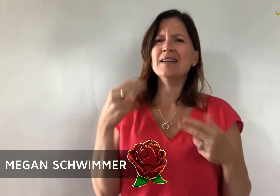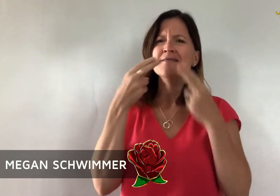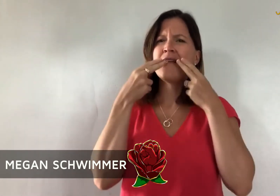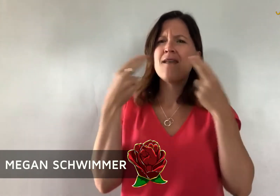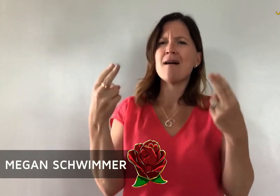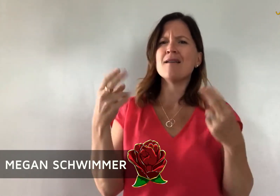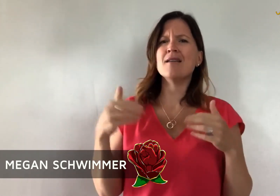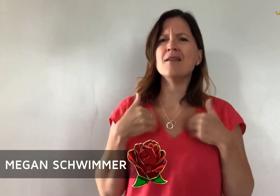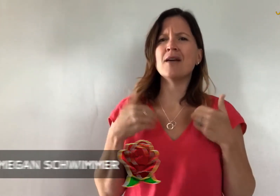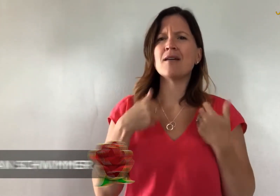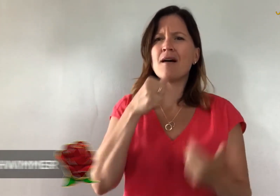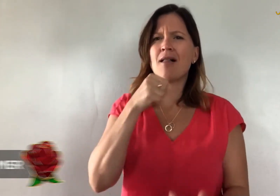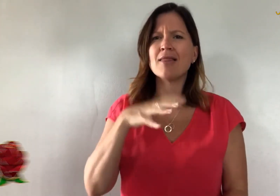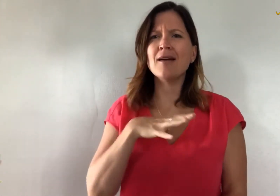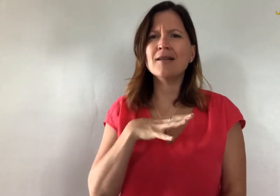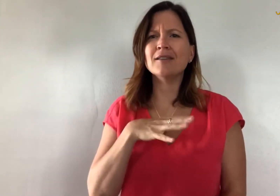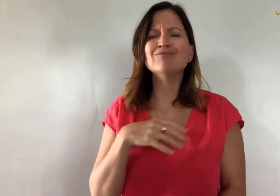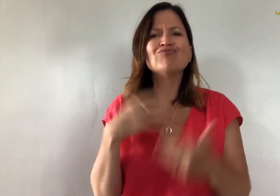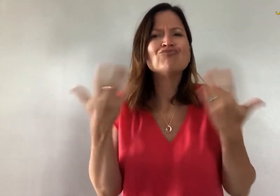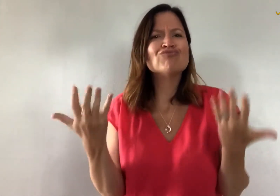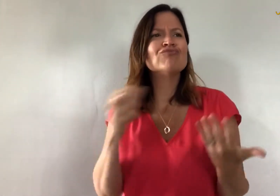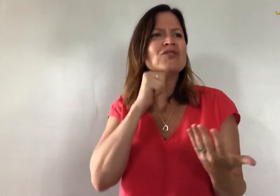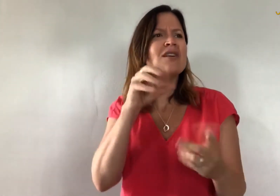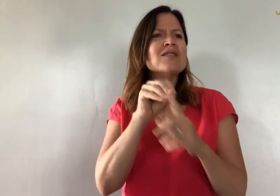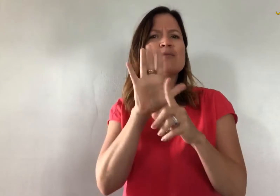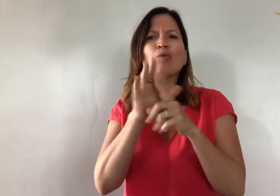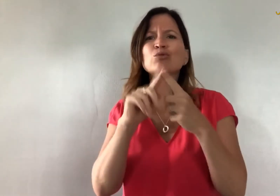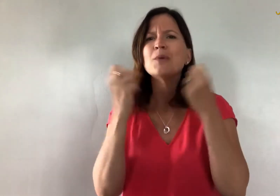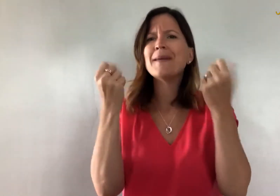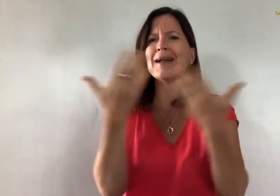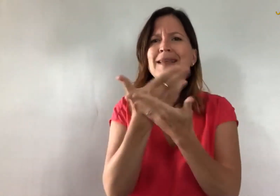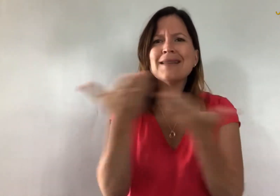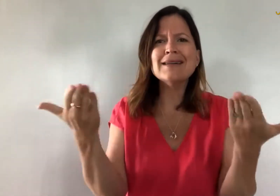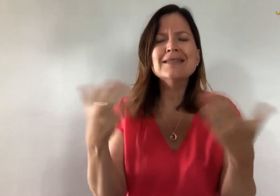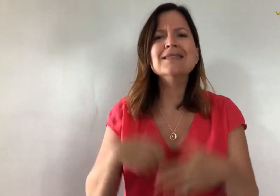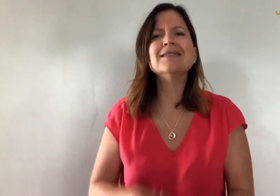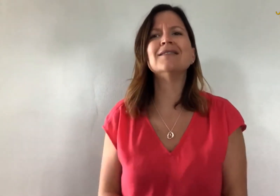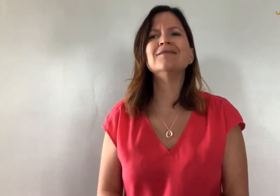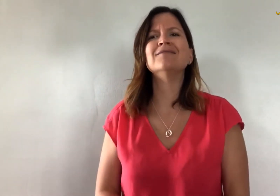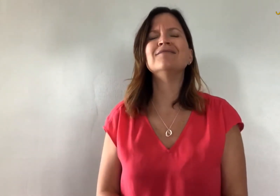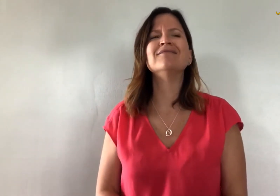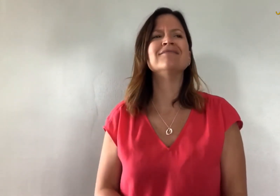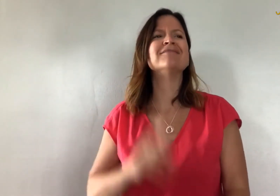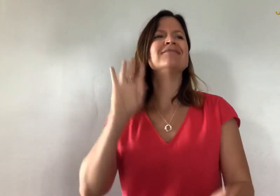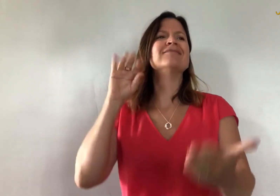I was a very naive young lady. I was not exposed to many things.